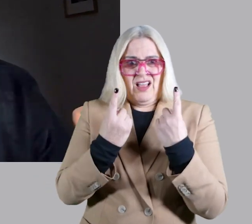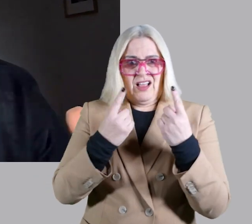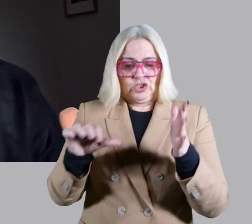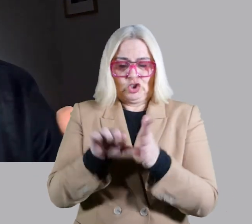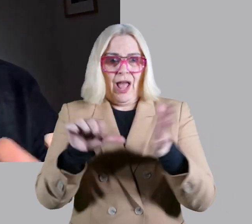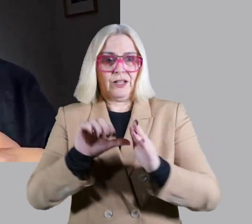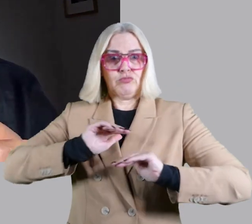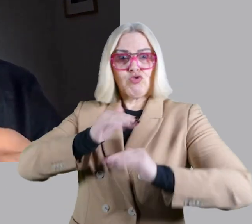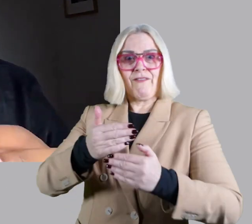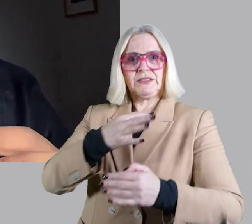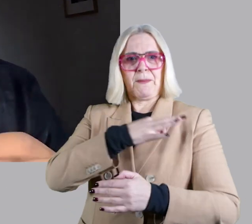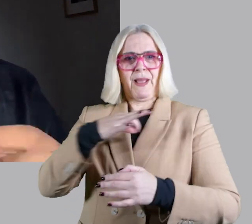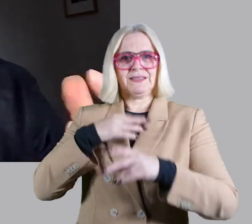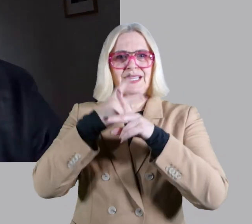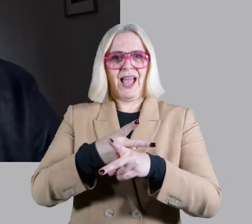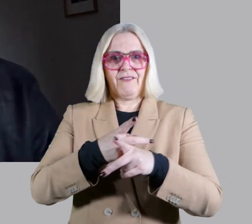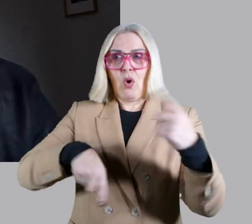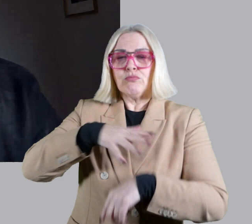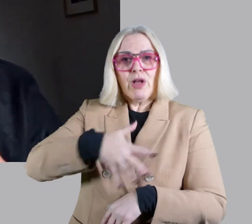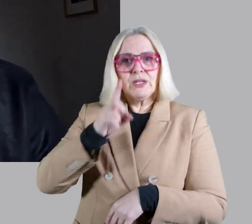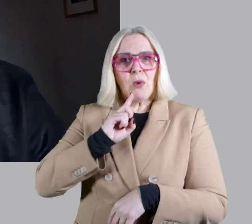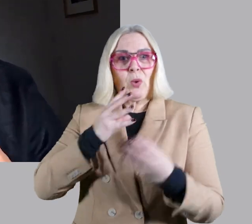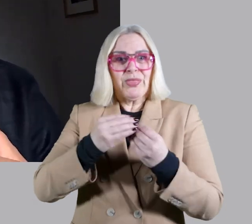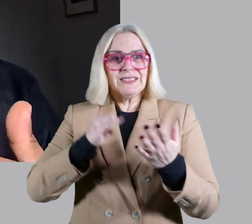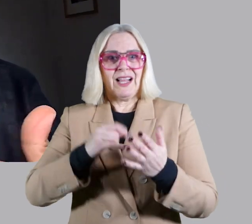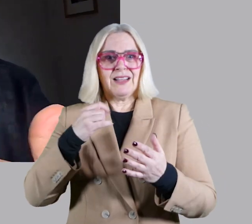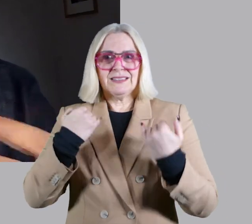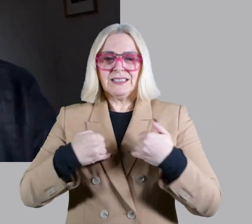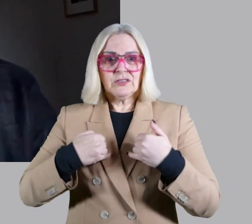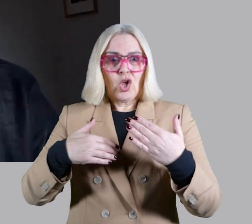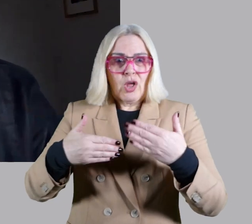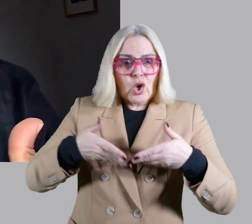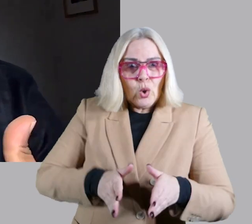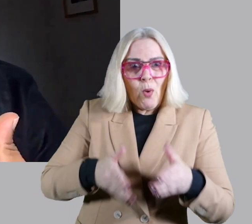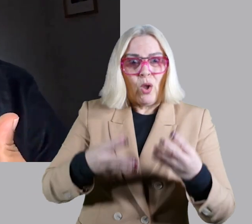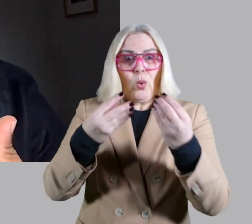medical care for pregnant women with sickle cell disease, newborns with sickle cell disease,